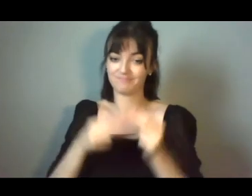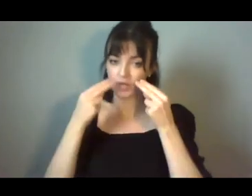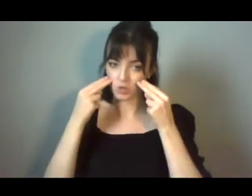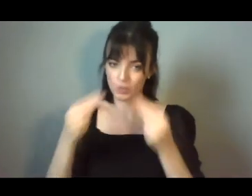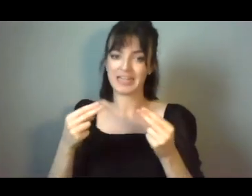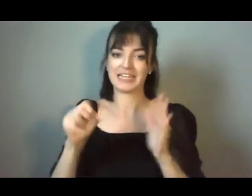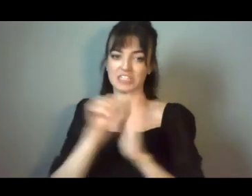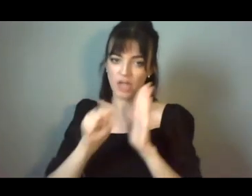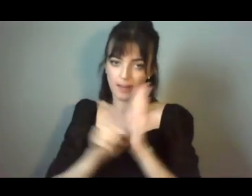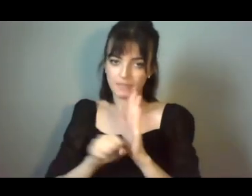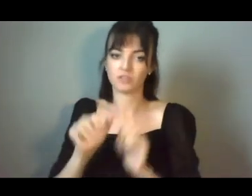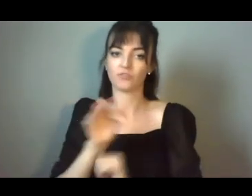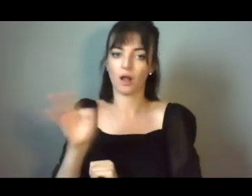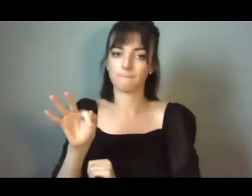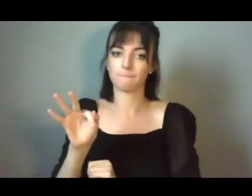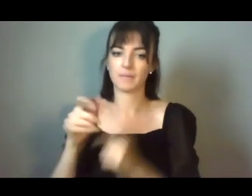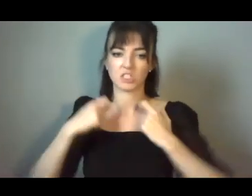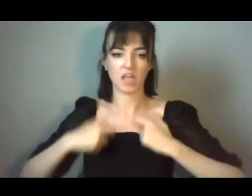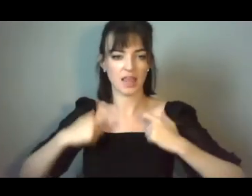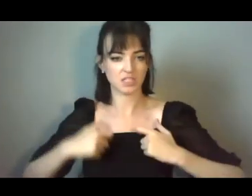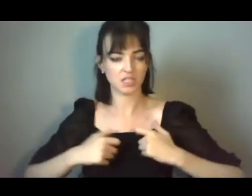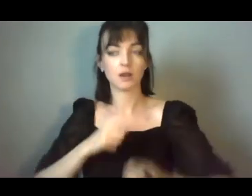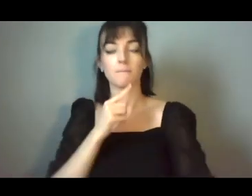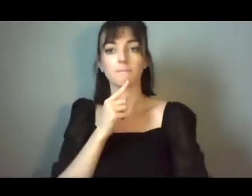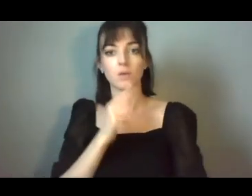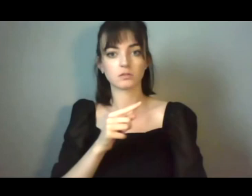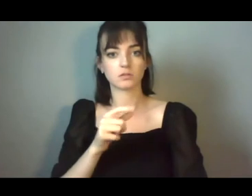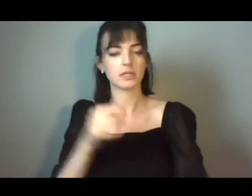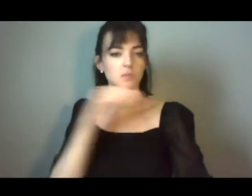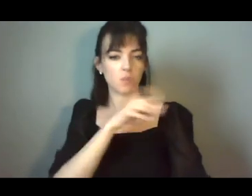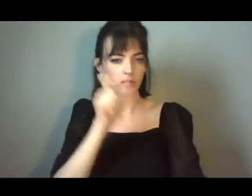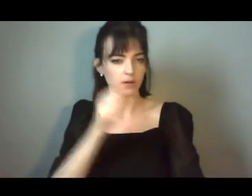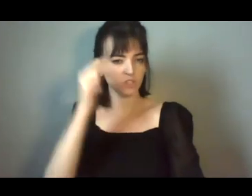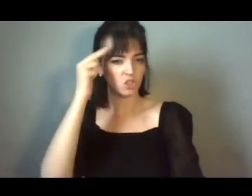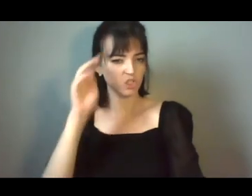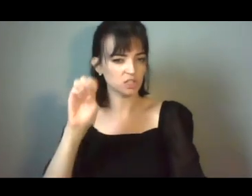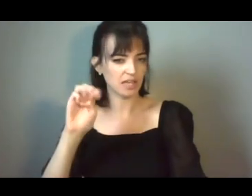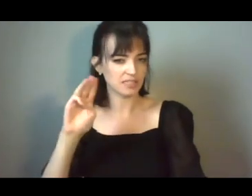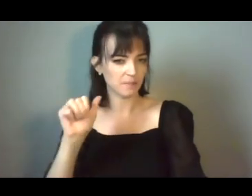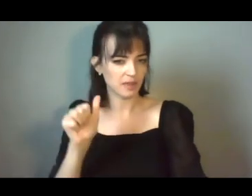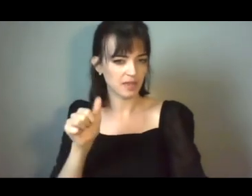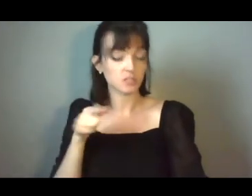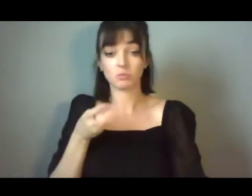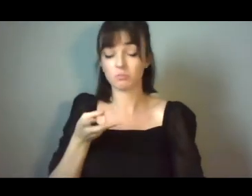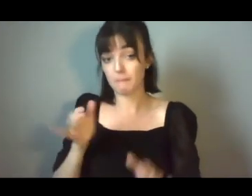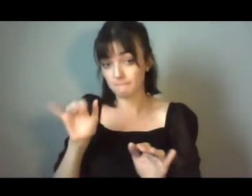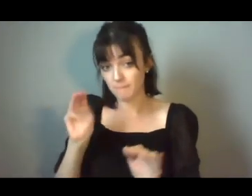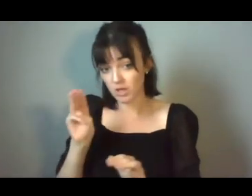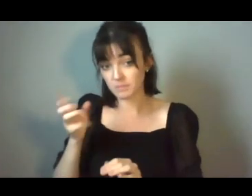that the person understands the EPA. That might be of benefit and arguably if we all had